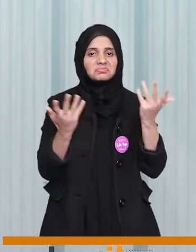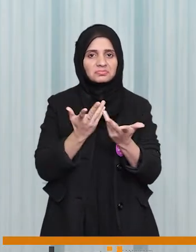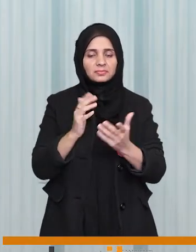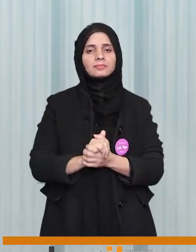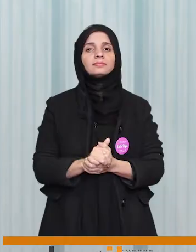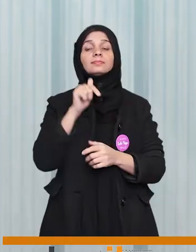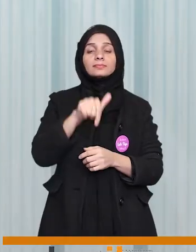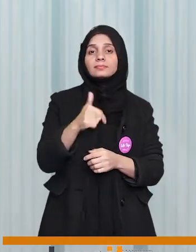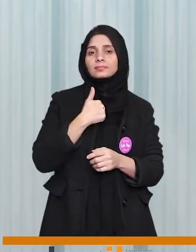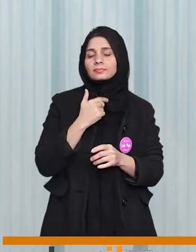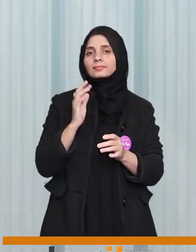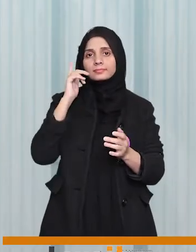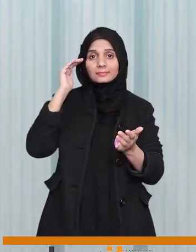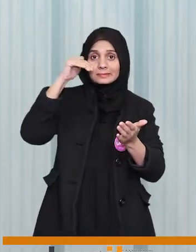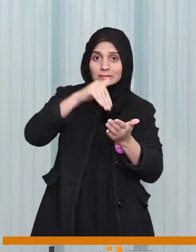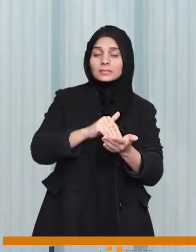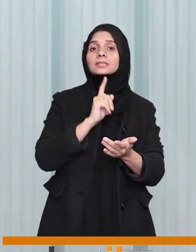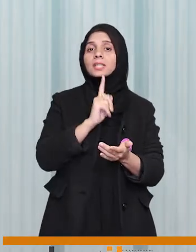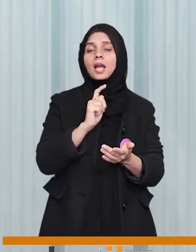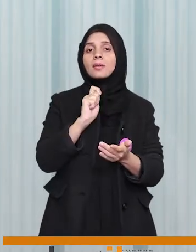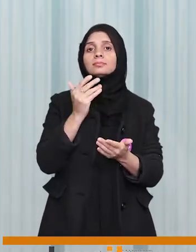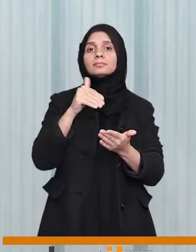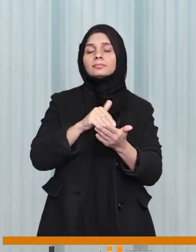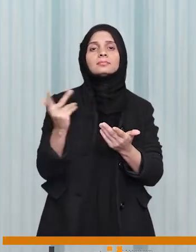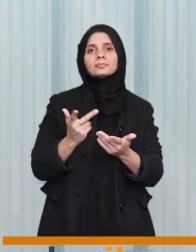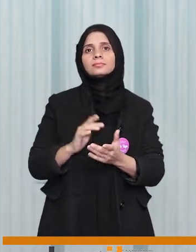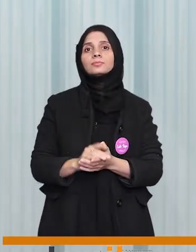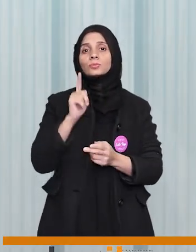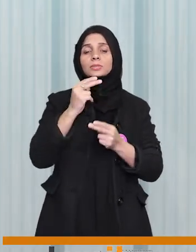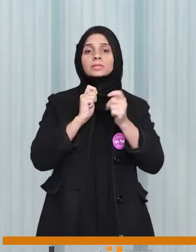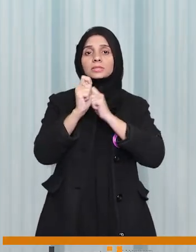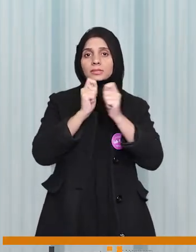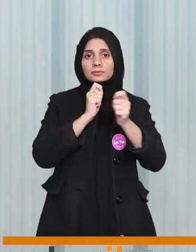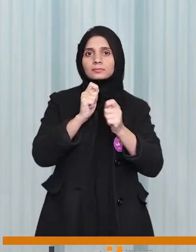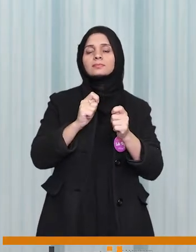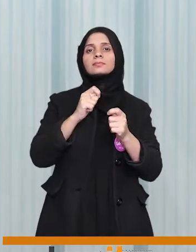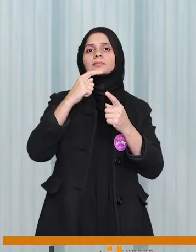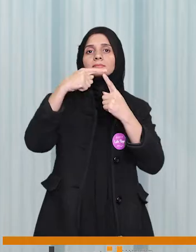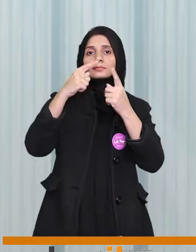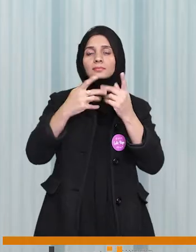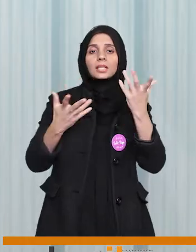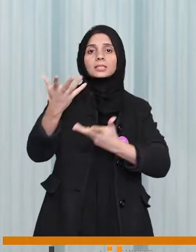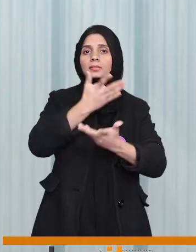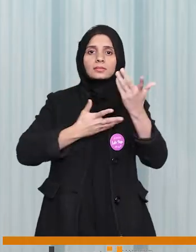Now we are going to dive into the actual thing which is to discuss different freelance marketplaces.